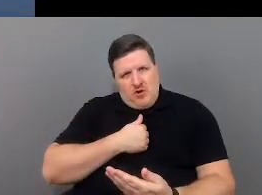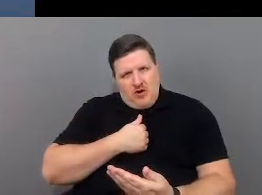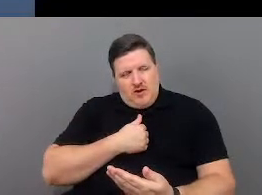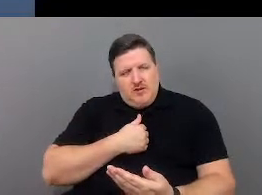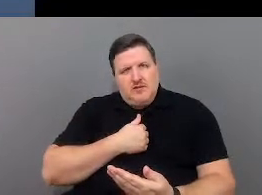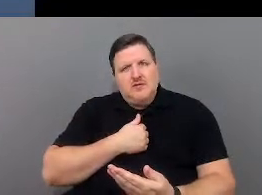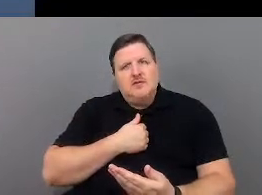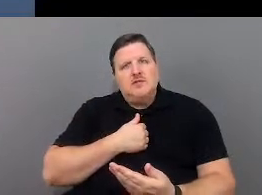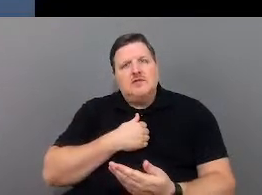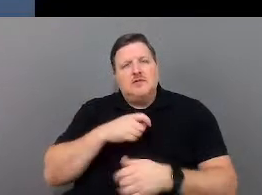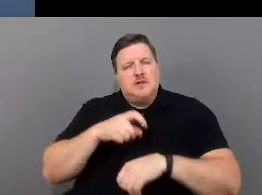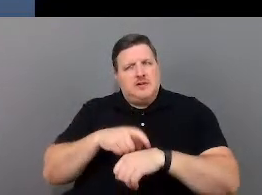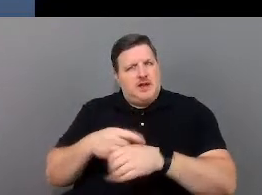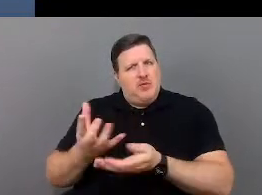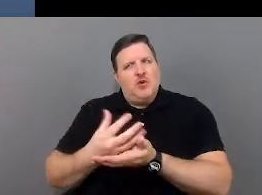IF YOU DO SUBMIT THE COMMENTS, THOSE WILL MAKE IT TO US.